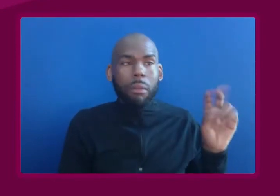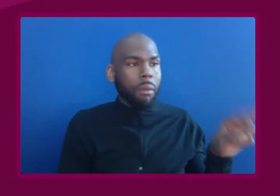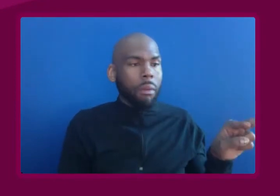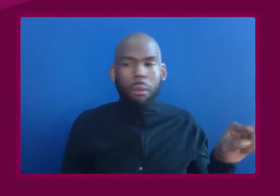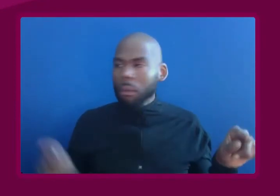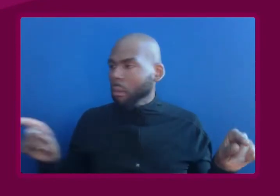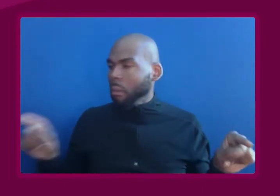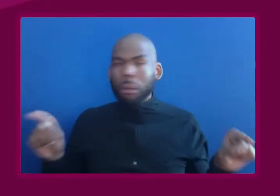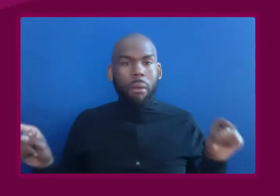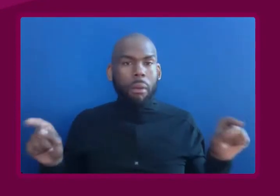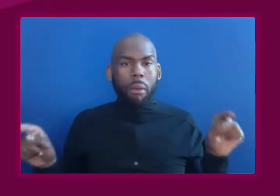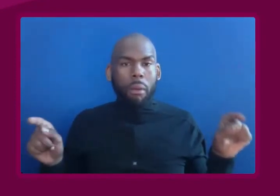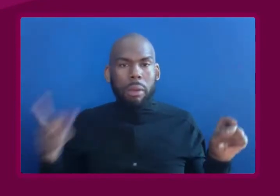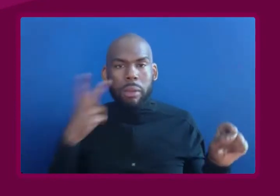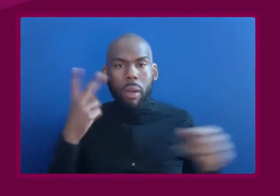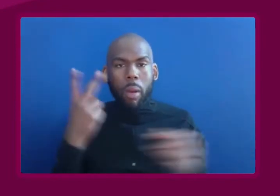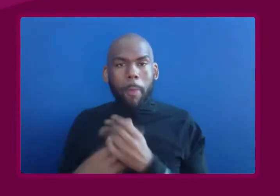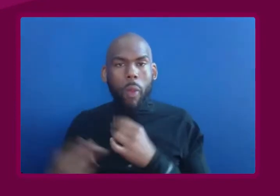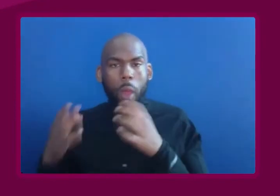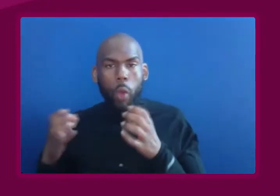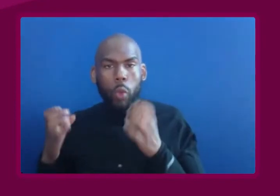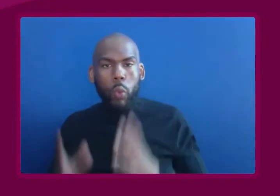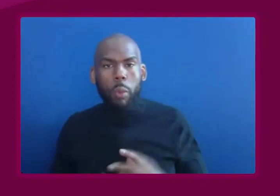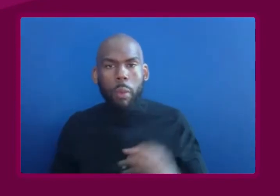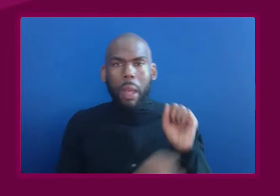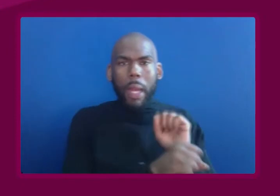we saw it on the consumer side, as well as the employee side.